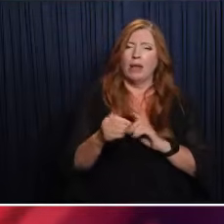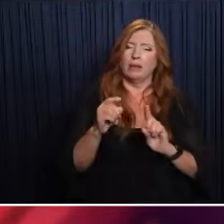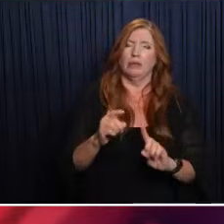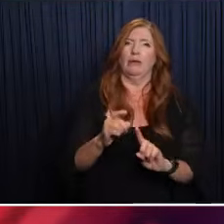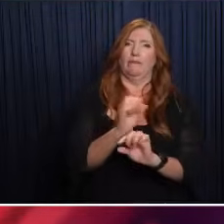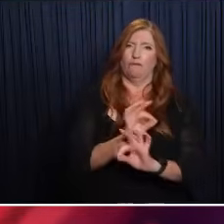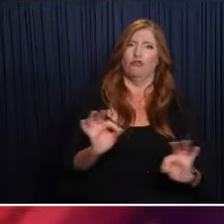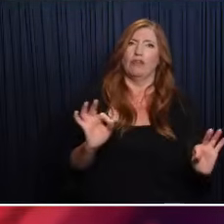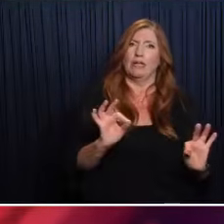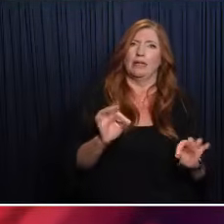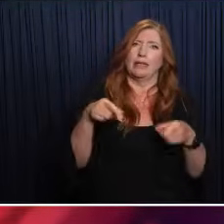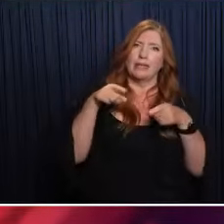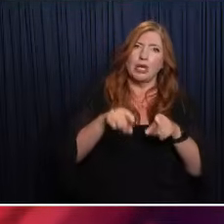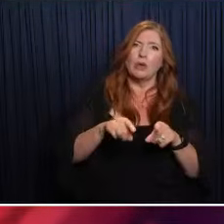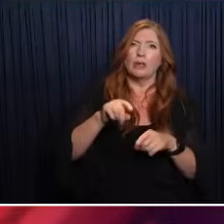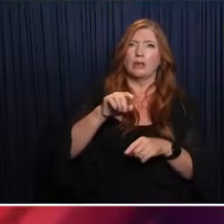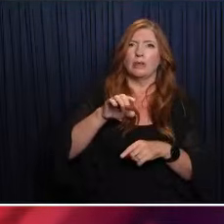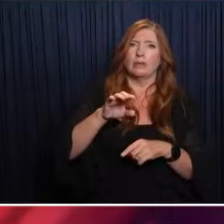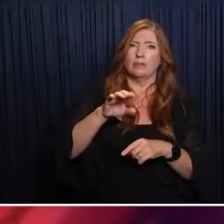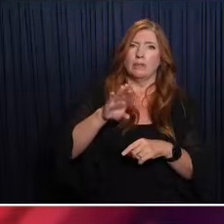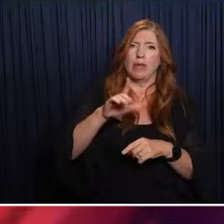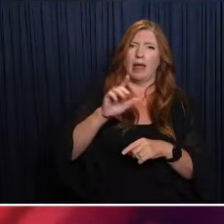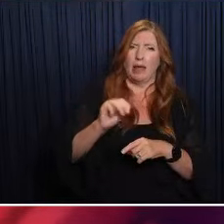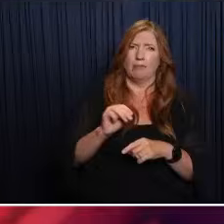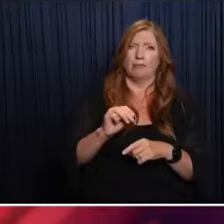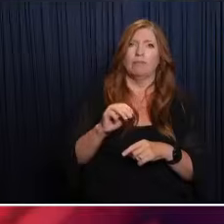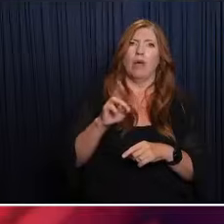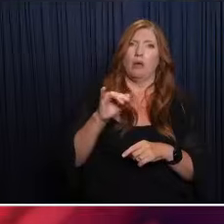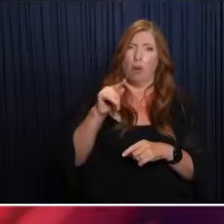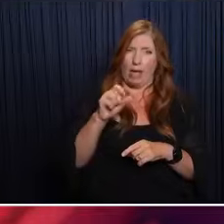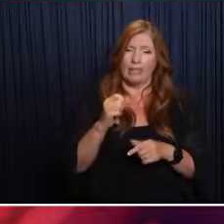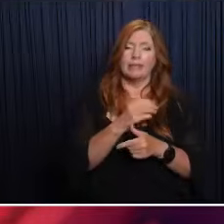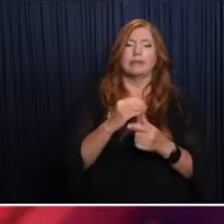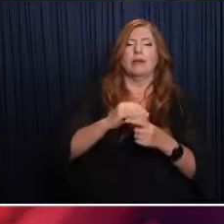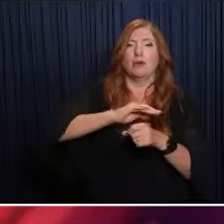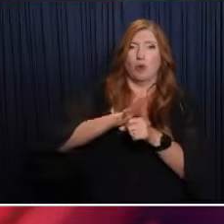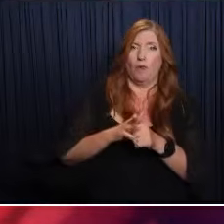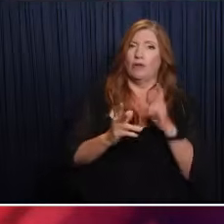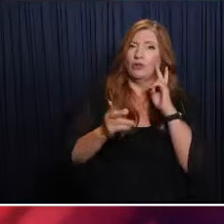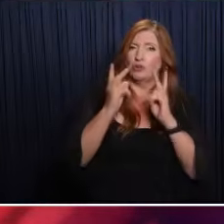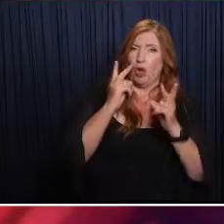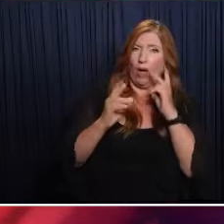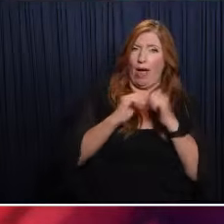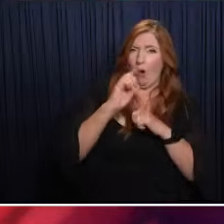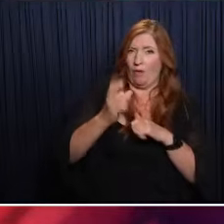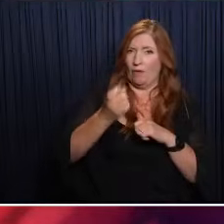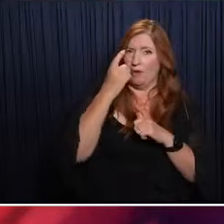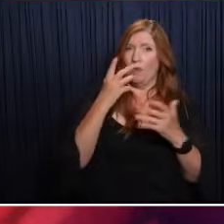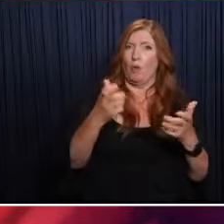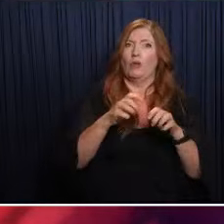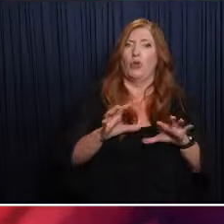FIRST GUN FOR HOME DEFENSE AND THE NEED TO HAVE THE SECOND